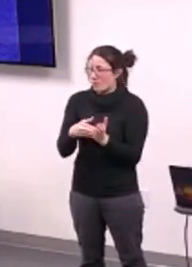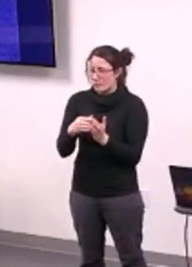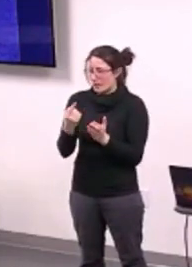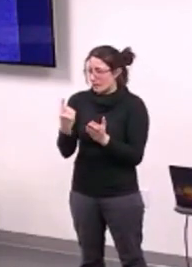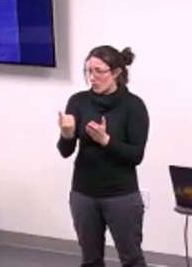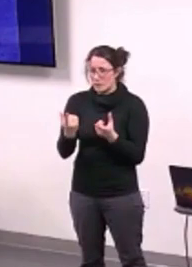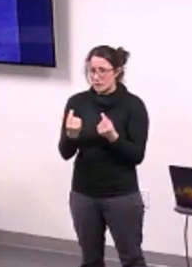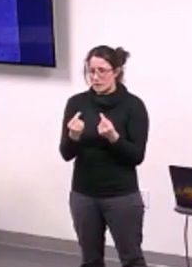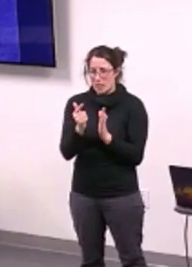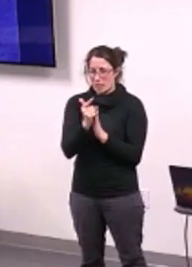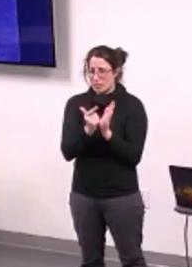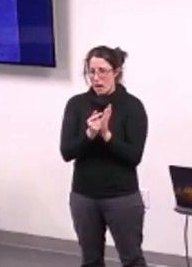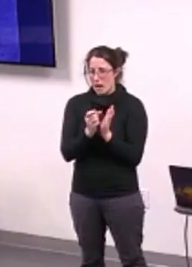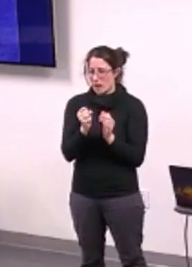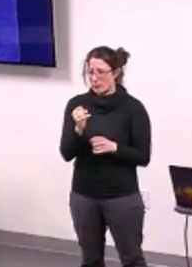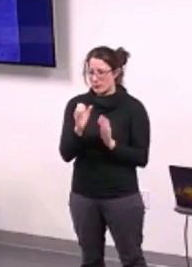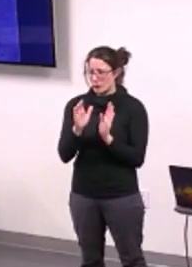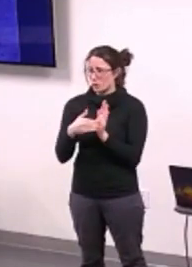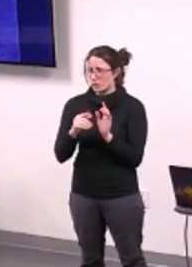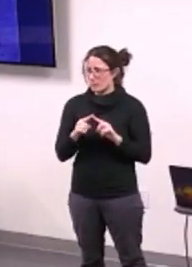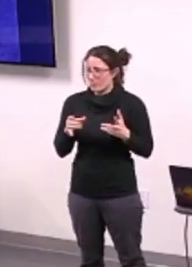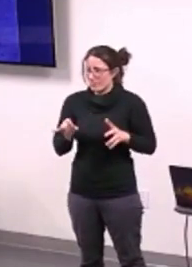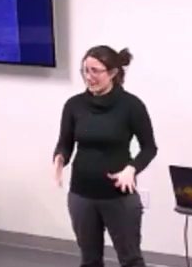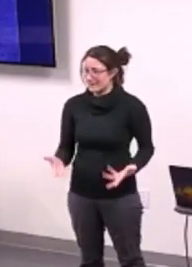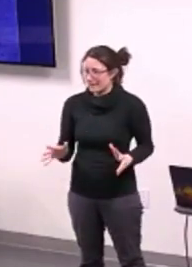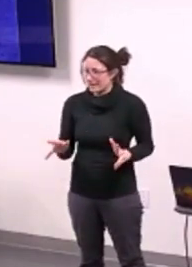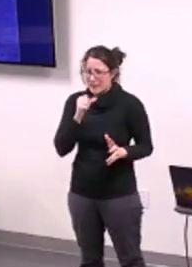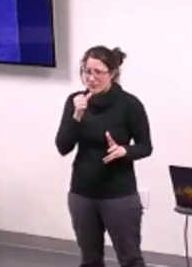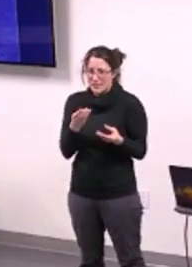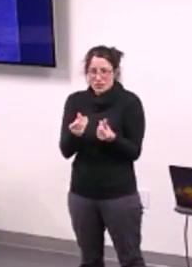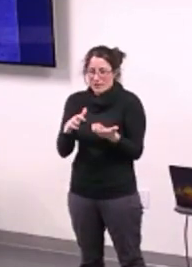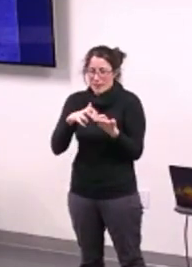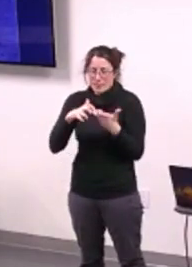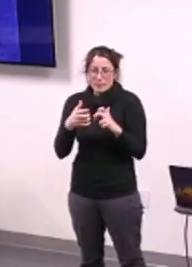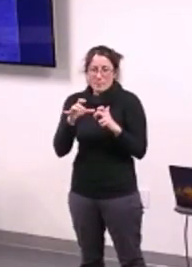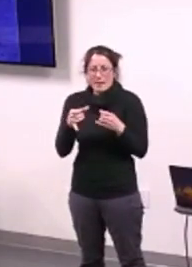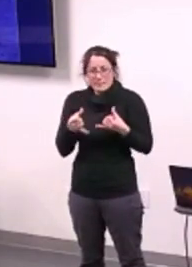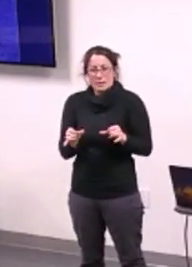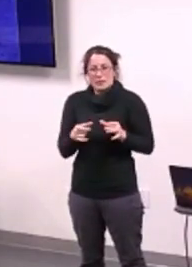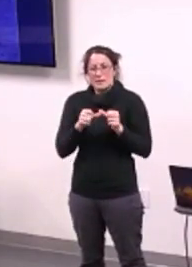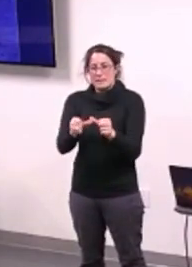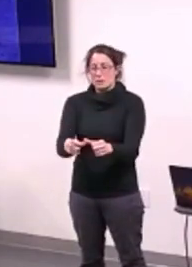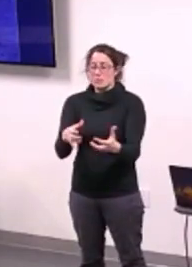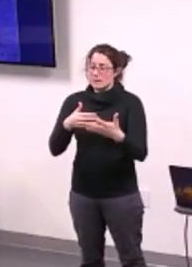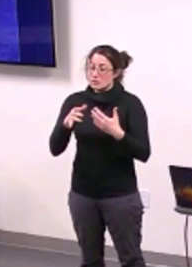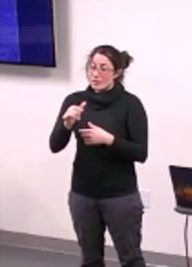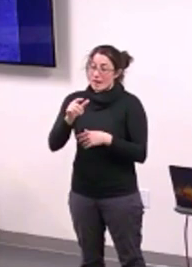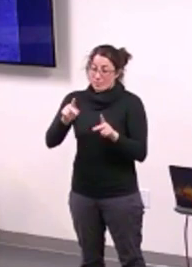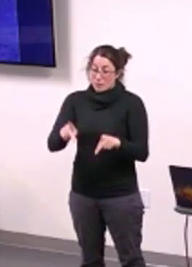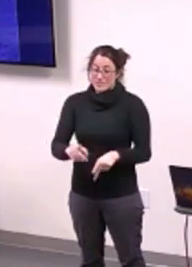And it continues, obviously. So they gave this deaf, he's deaf, nonverbal, ASL only.